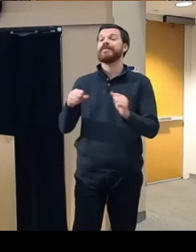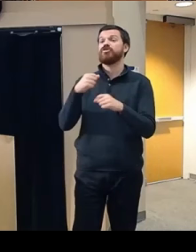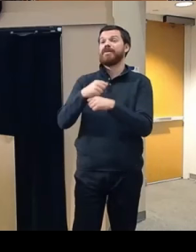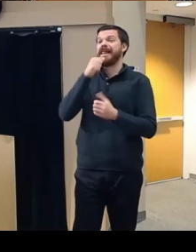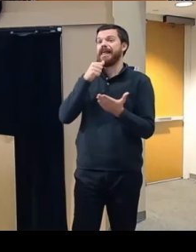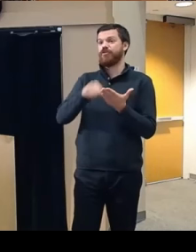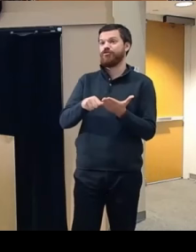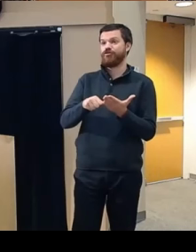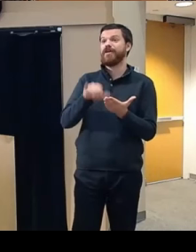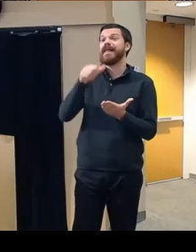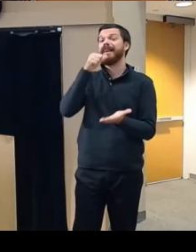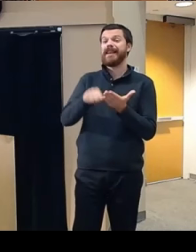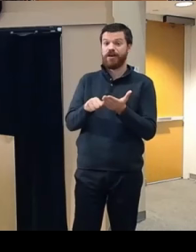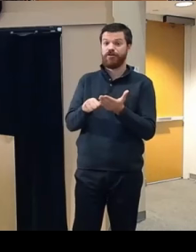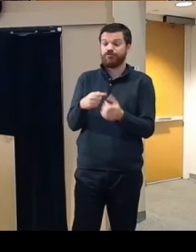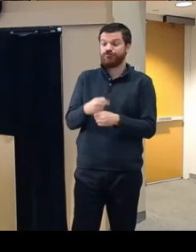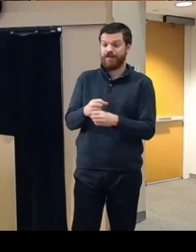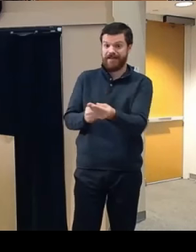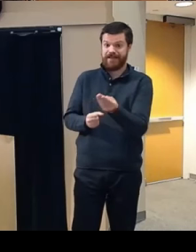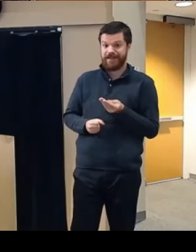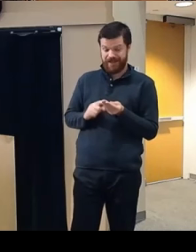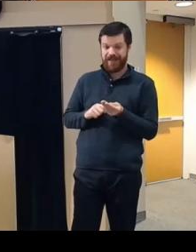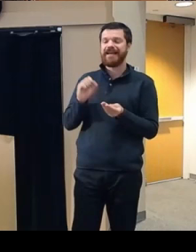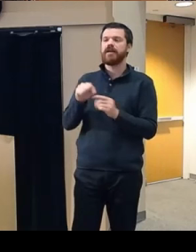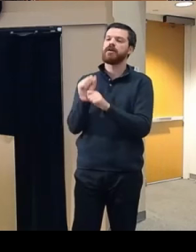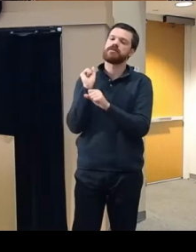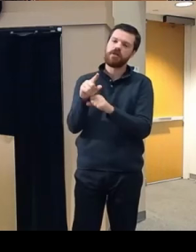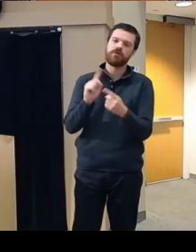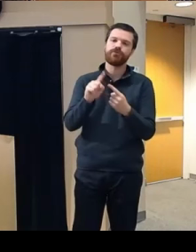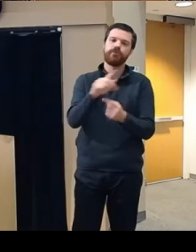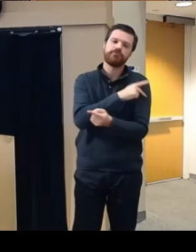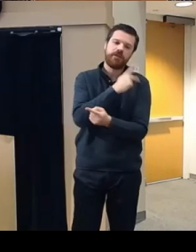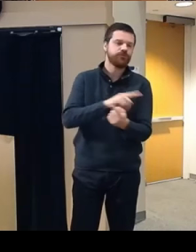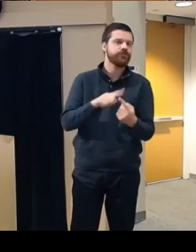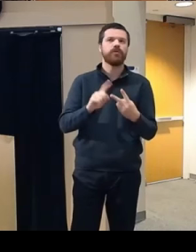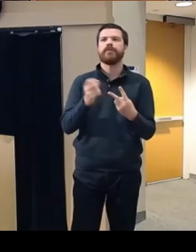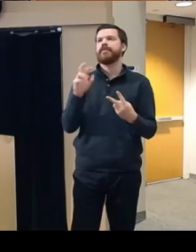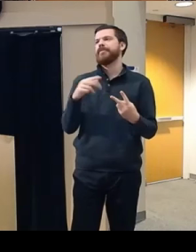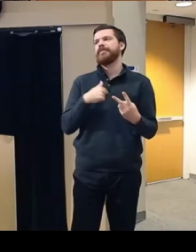and this letter will then be sent um I can send it to the patient um or I can send it